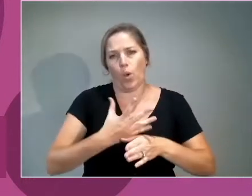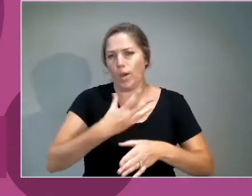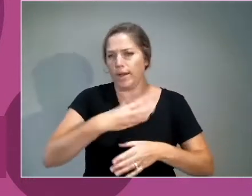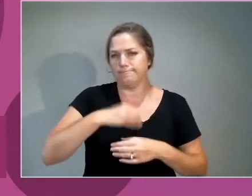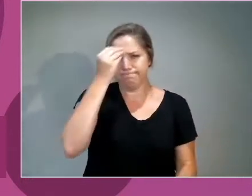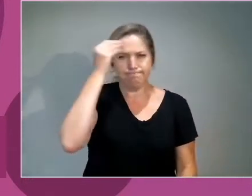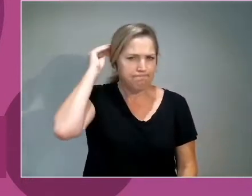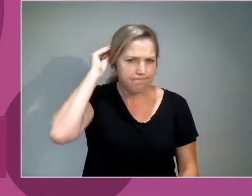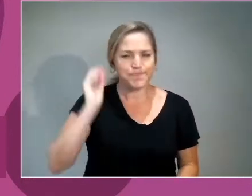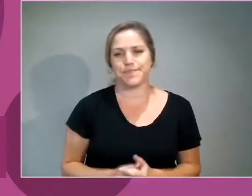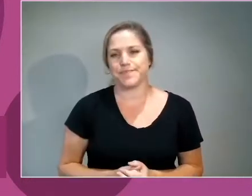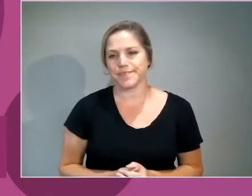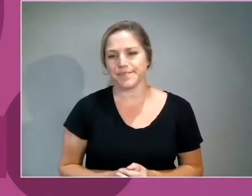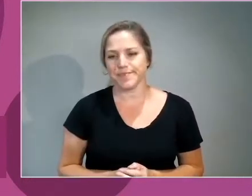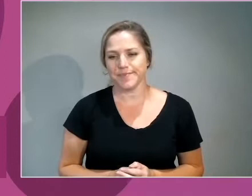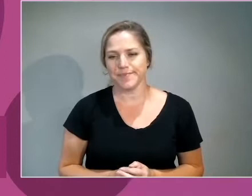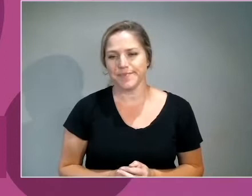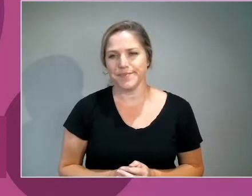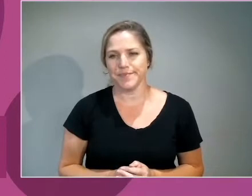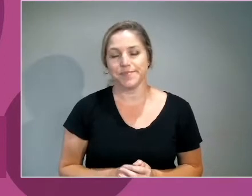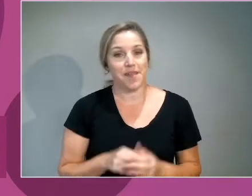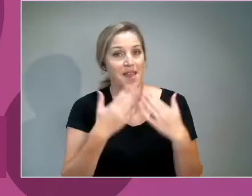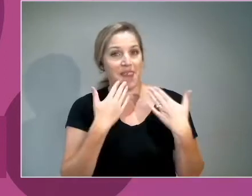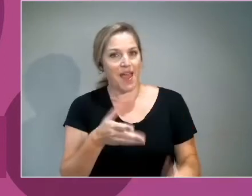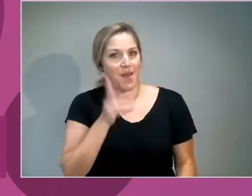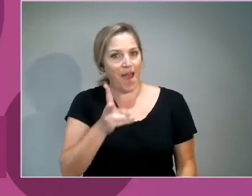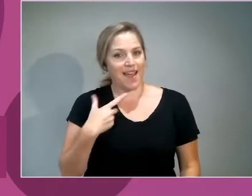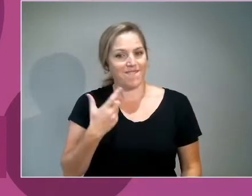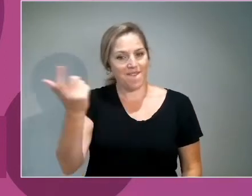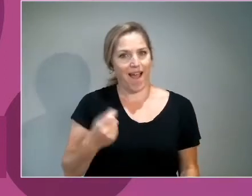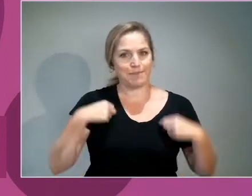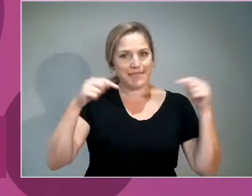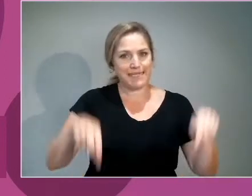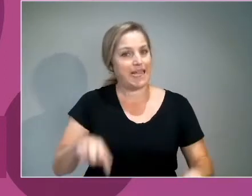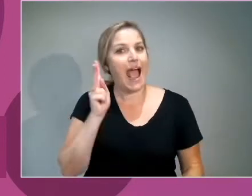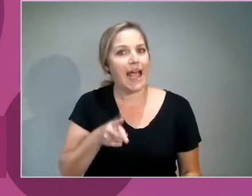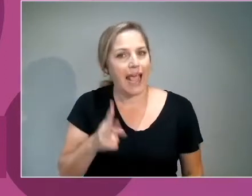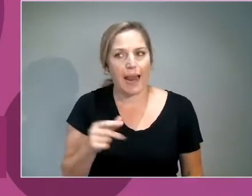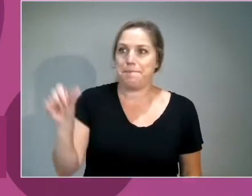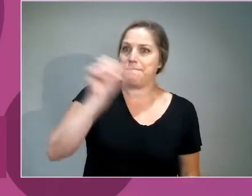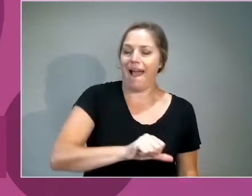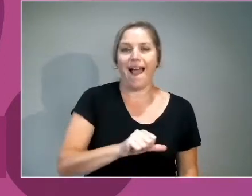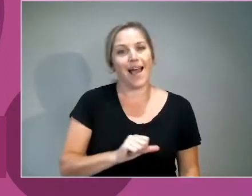Thank you, in fact, for inviting me back. It was fantastic to participate with you at the November